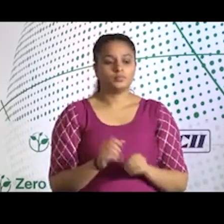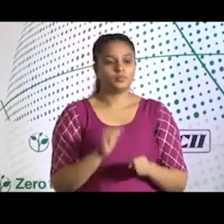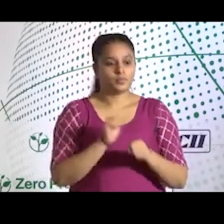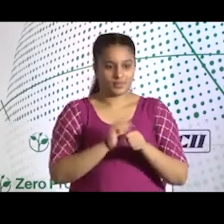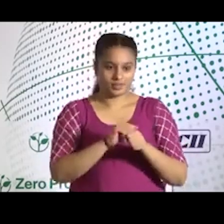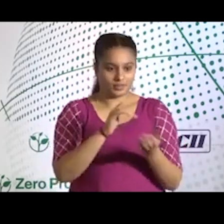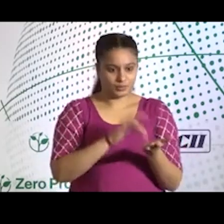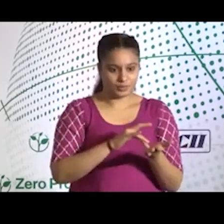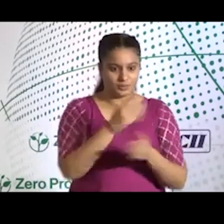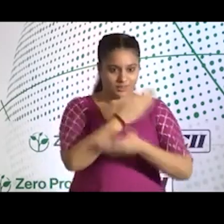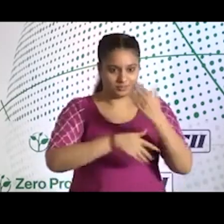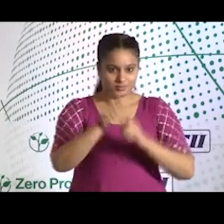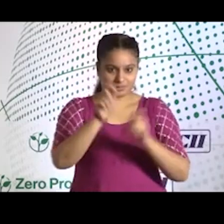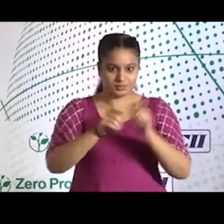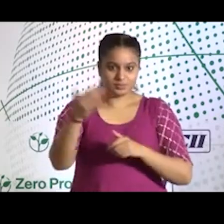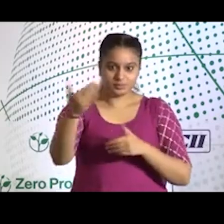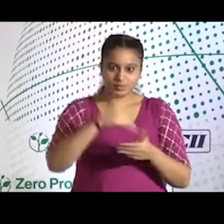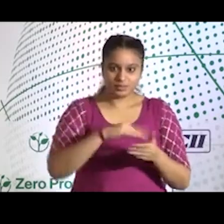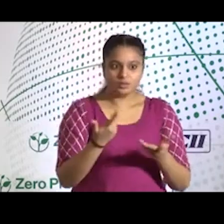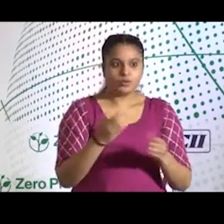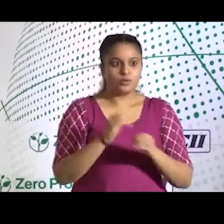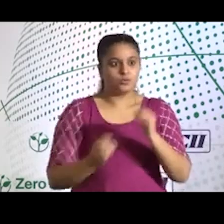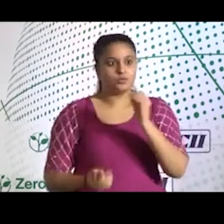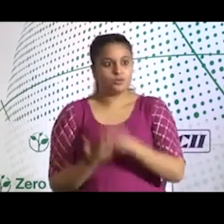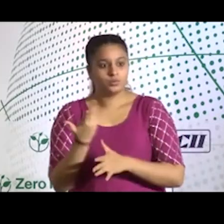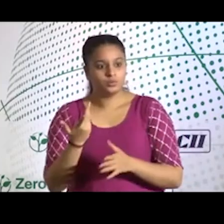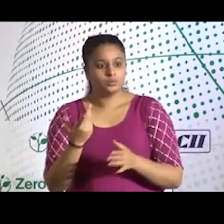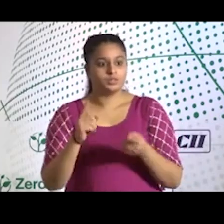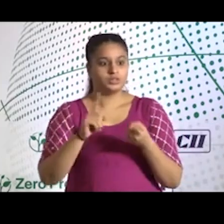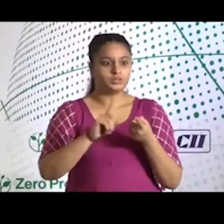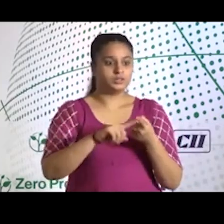while the organization had created urges that had created